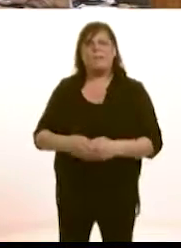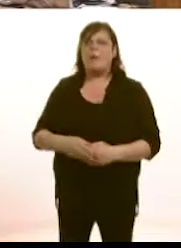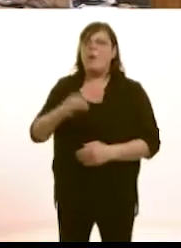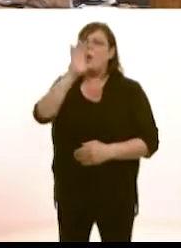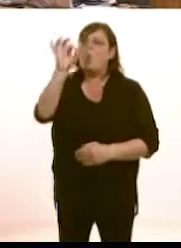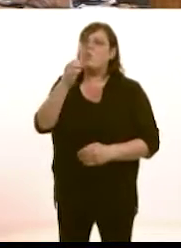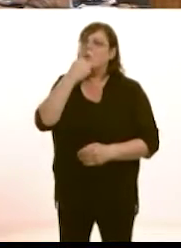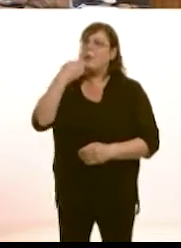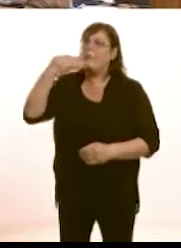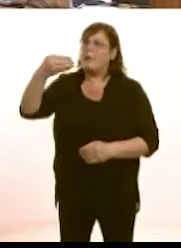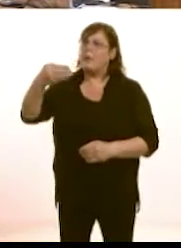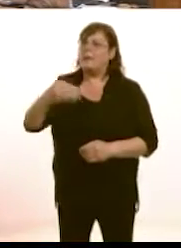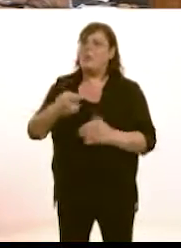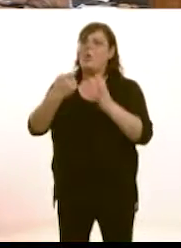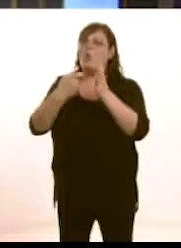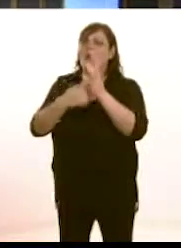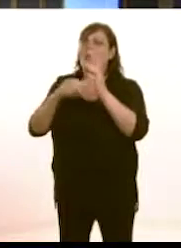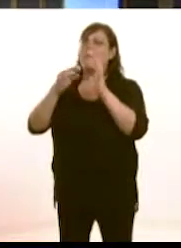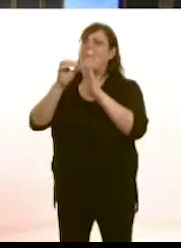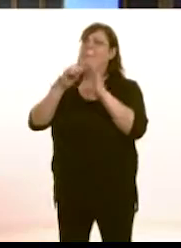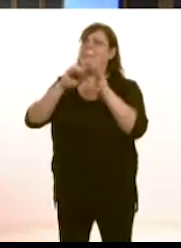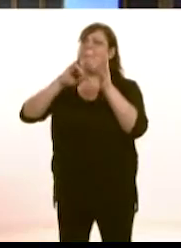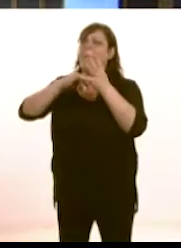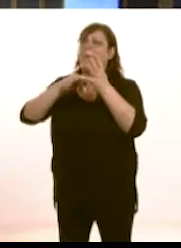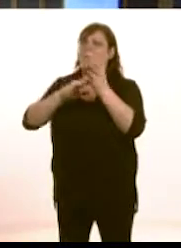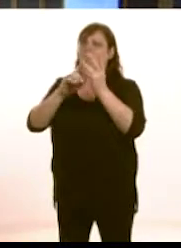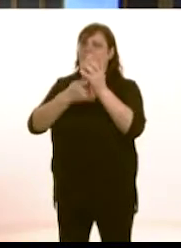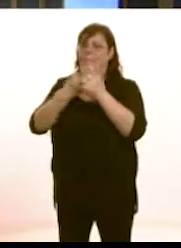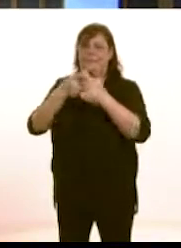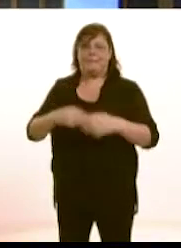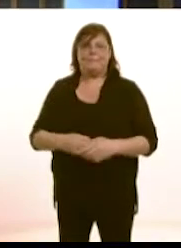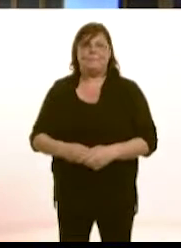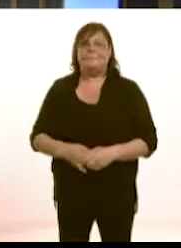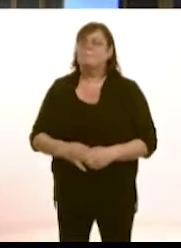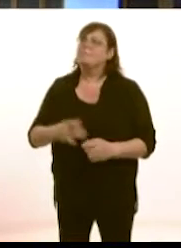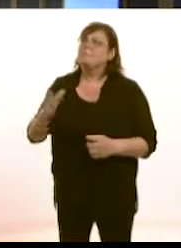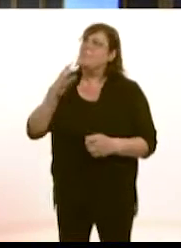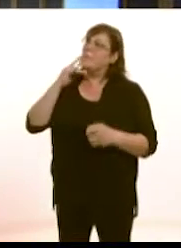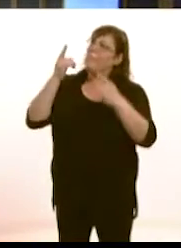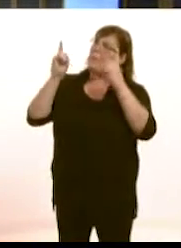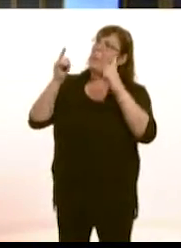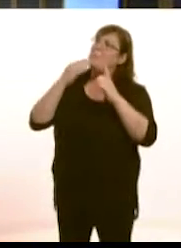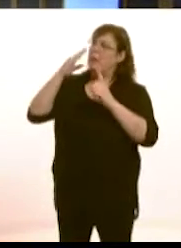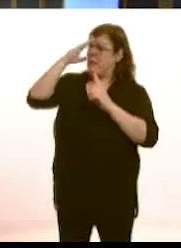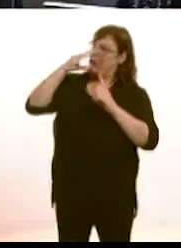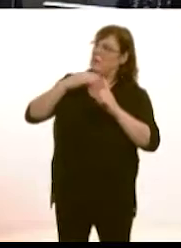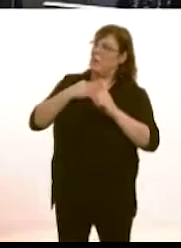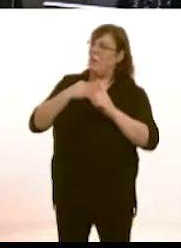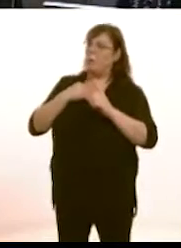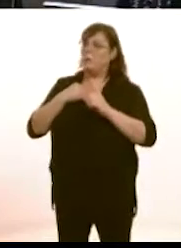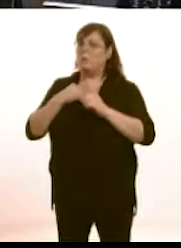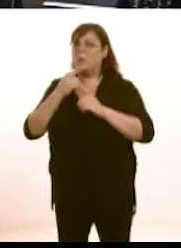A wnaiff y Prif Weinidog roi'r wybodaeth ddiweddaraf am berfformiad gwasanaeth ambiwlans Cymru?